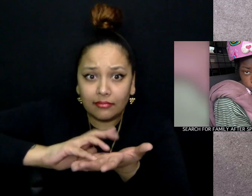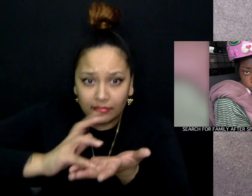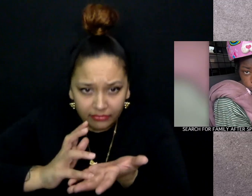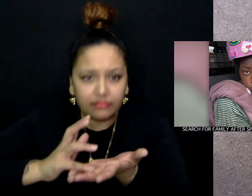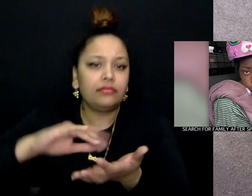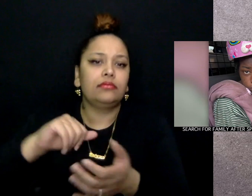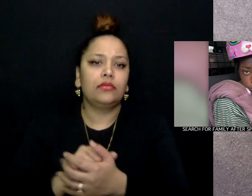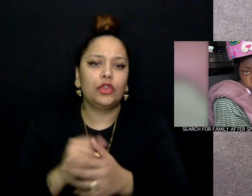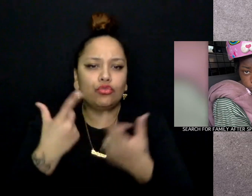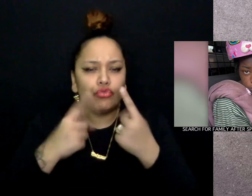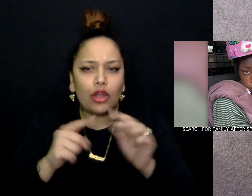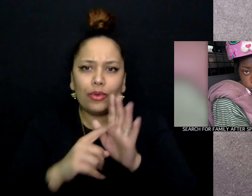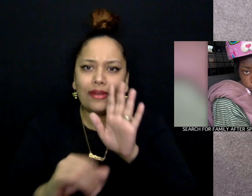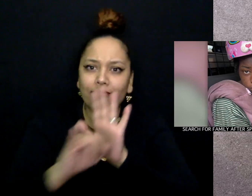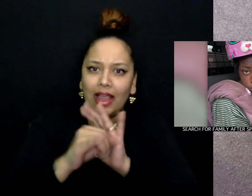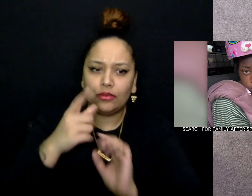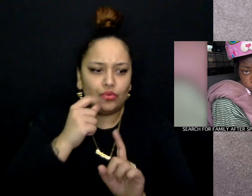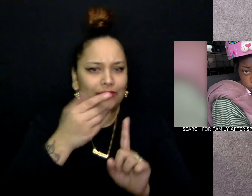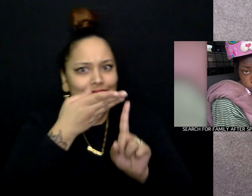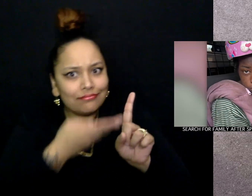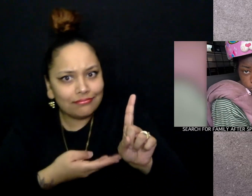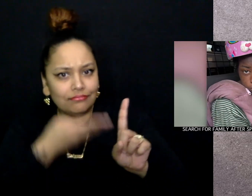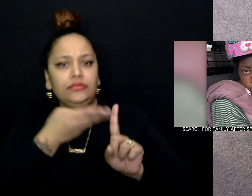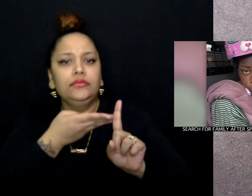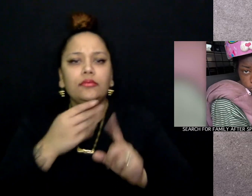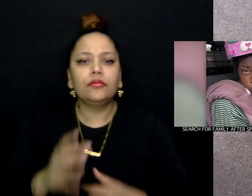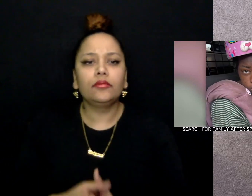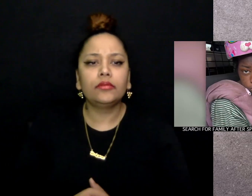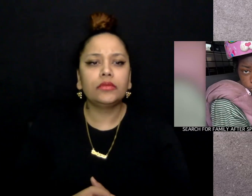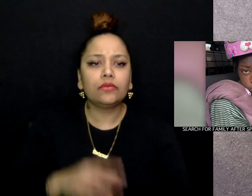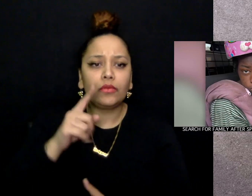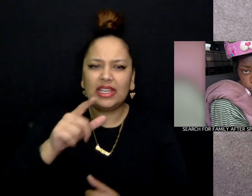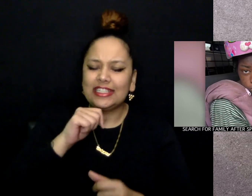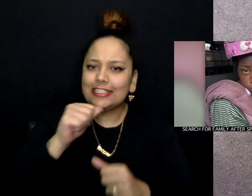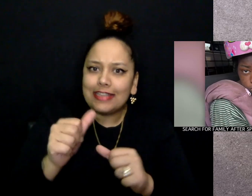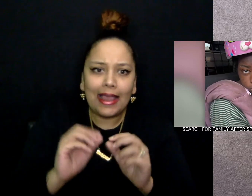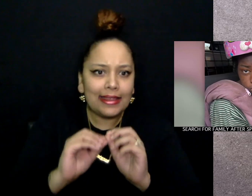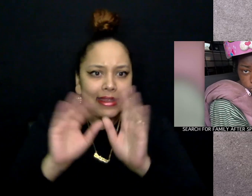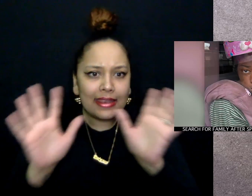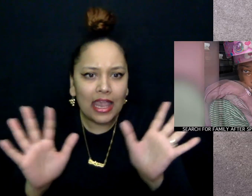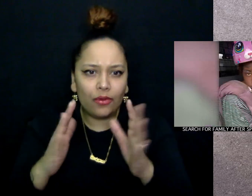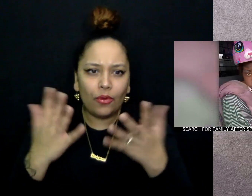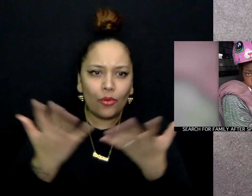Teams and players across the league definitely showed love for Hamlin.